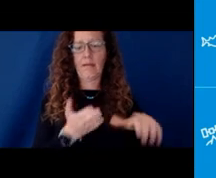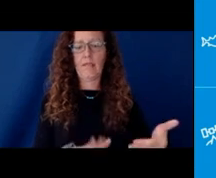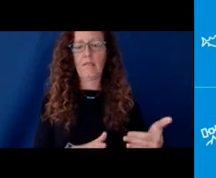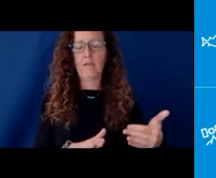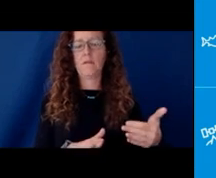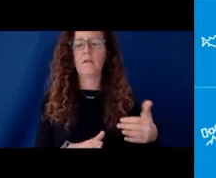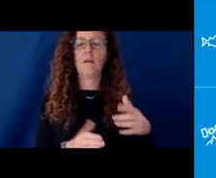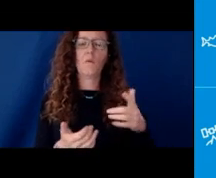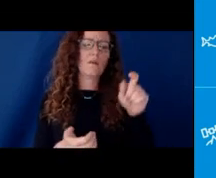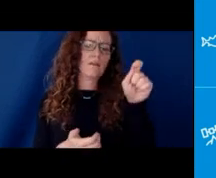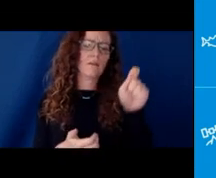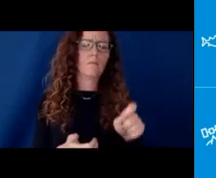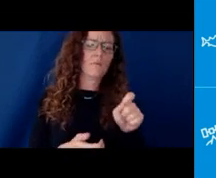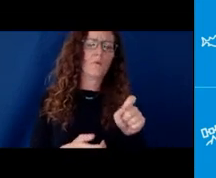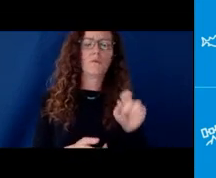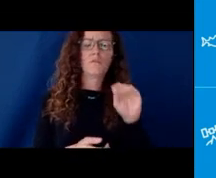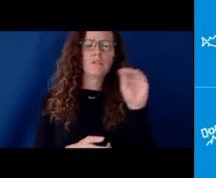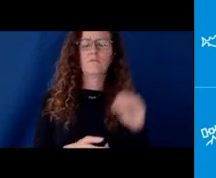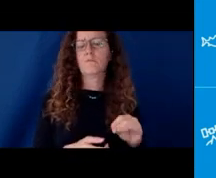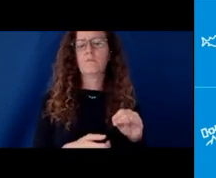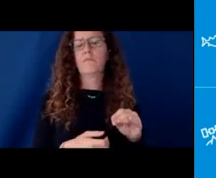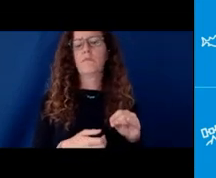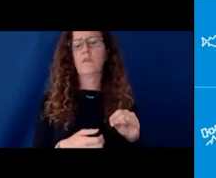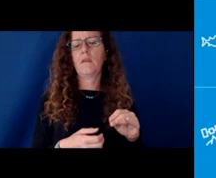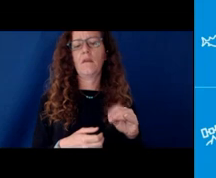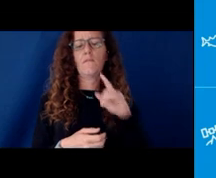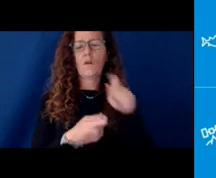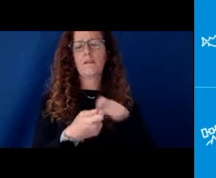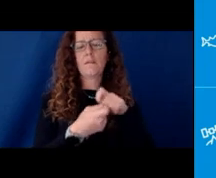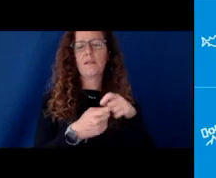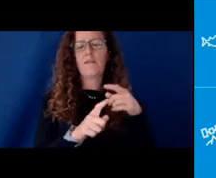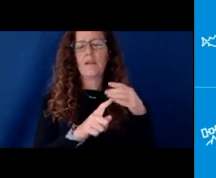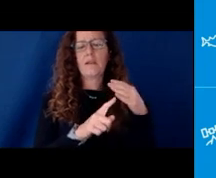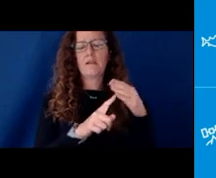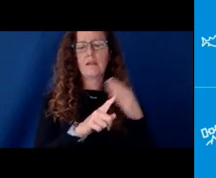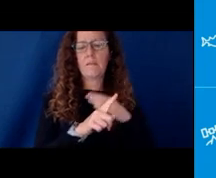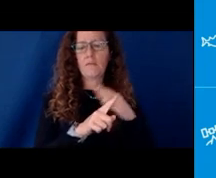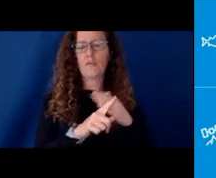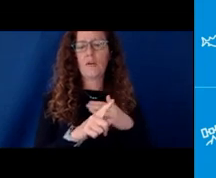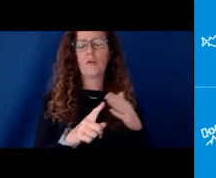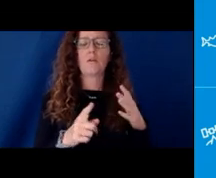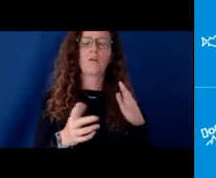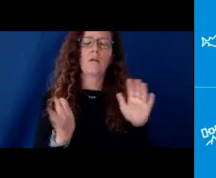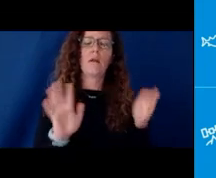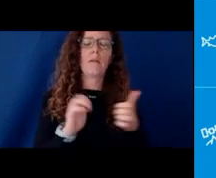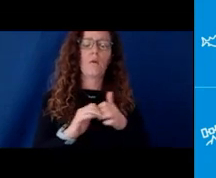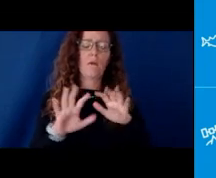heat attributable deaths occurring in that county, again expressed as a percentage. And here's an